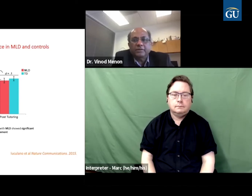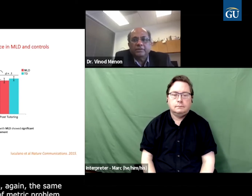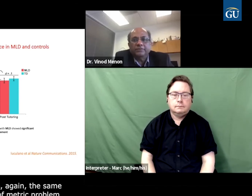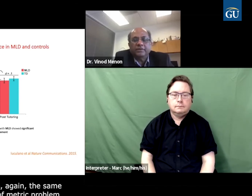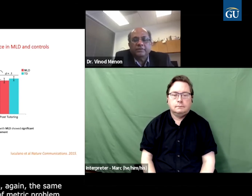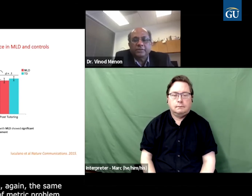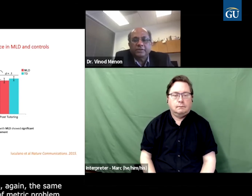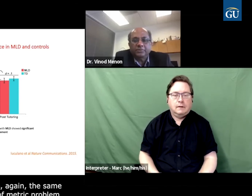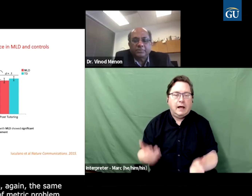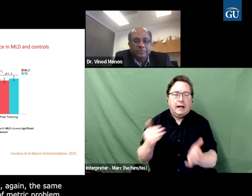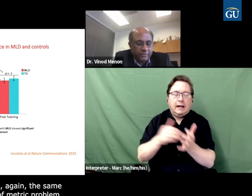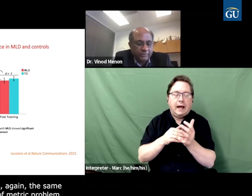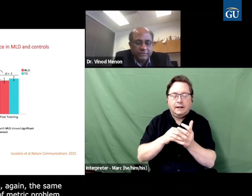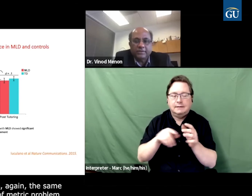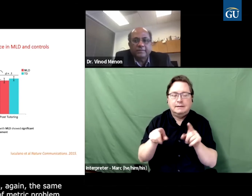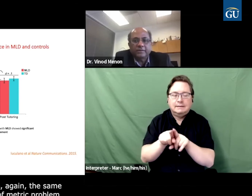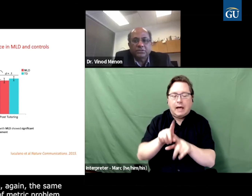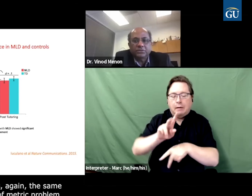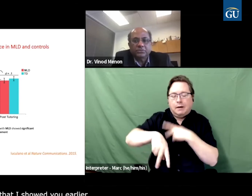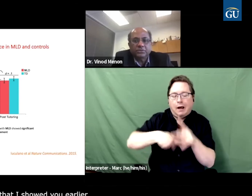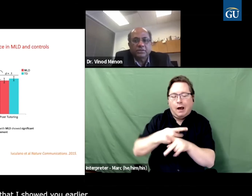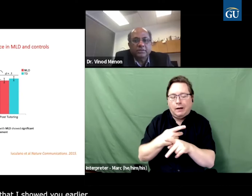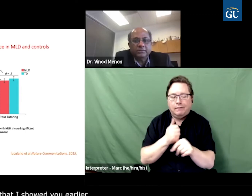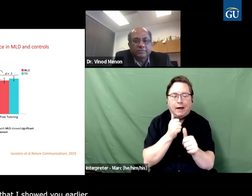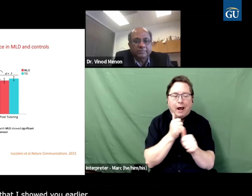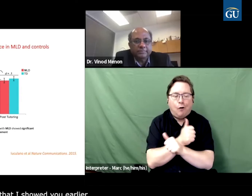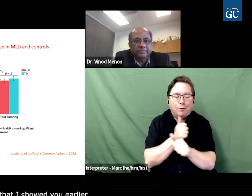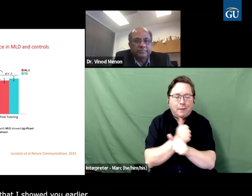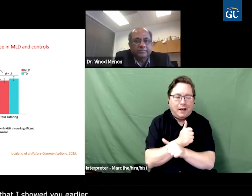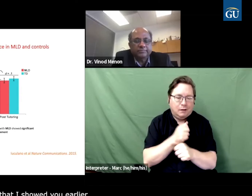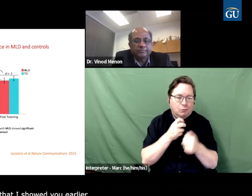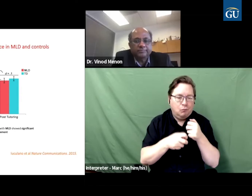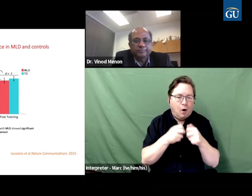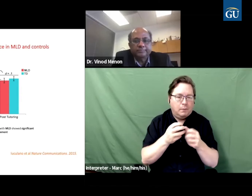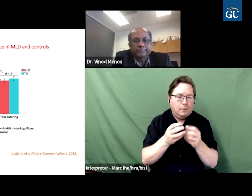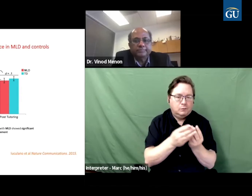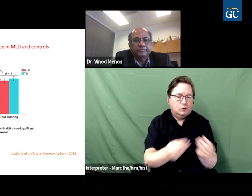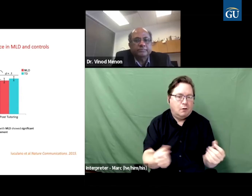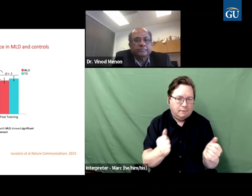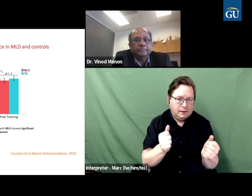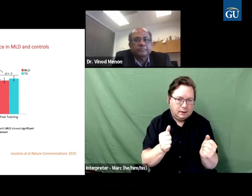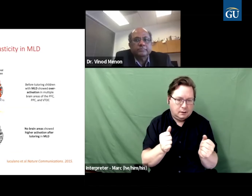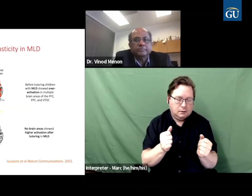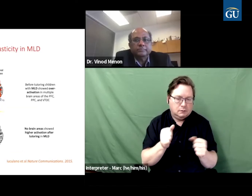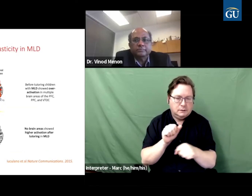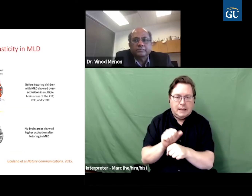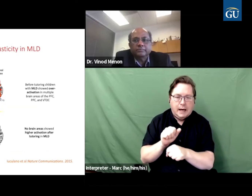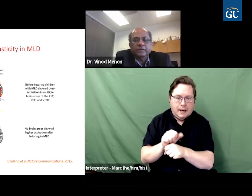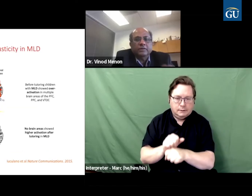this is again the same kind of arithmetic problem solving terms that i showed you earlier